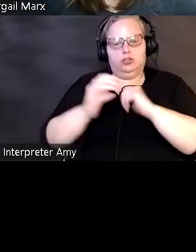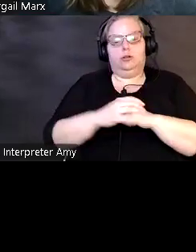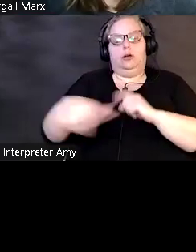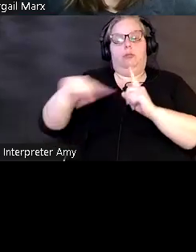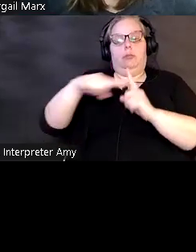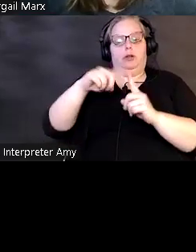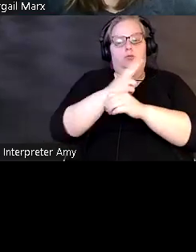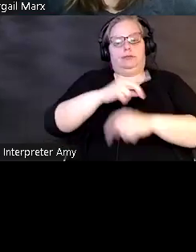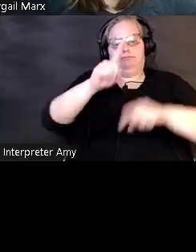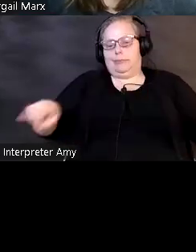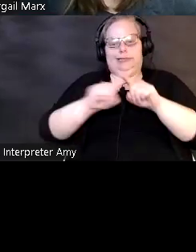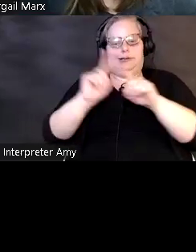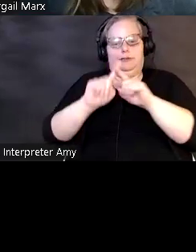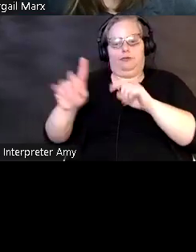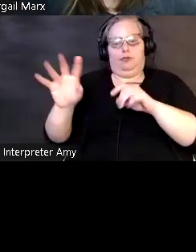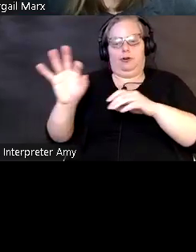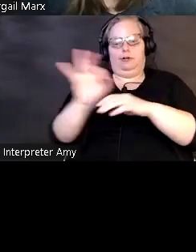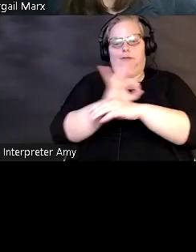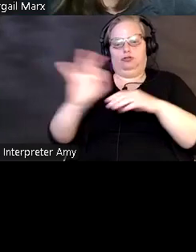we don't just want to teach how to request things, because that's